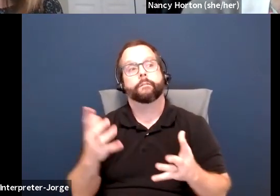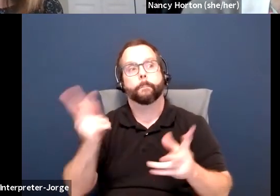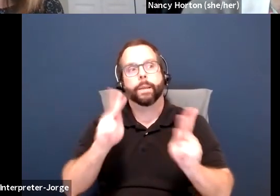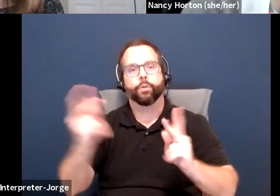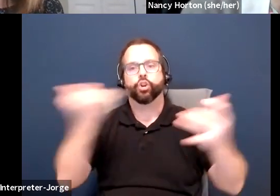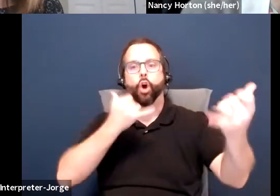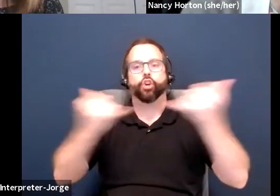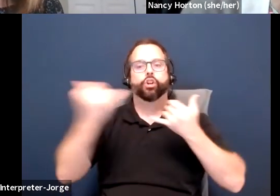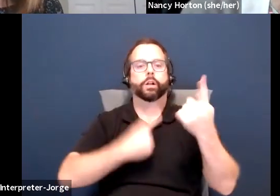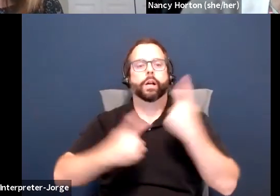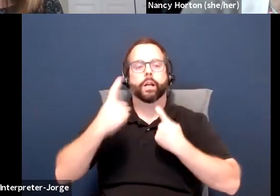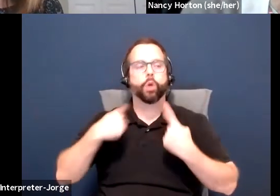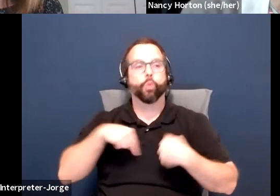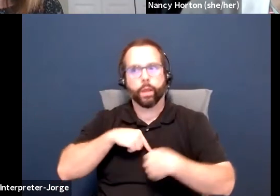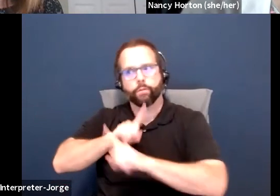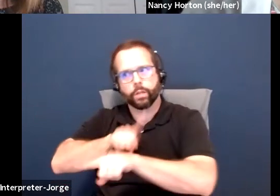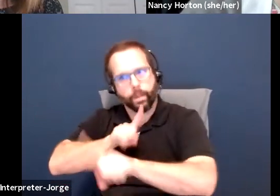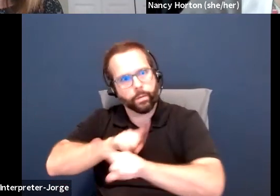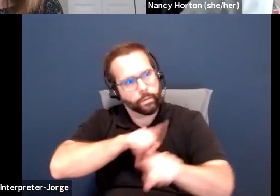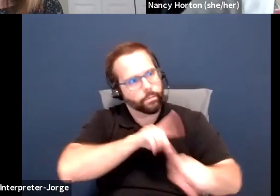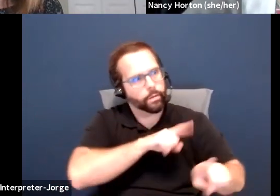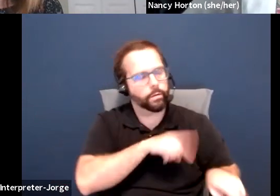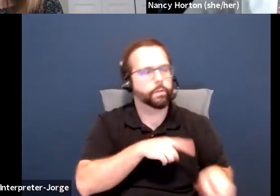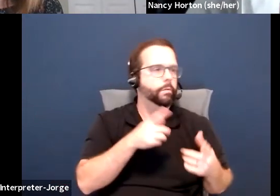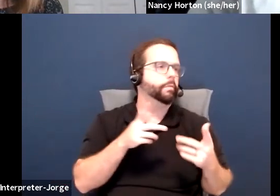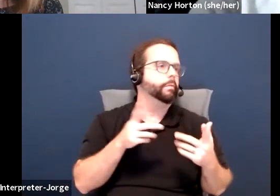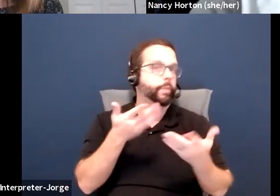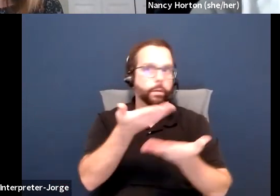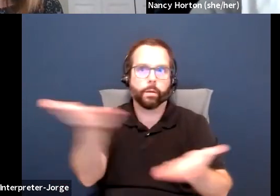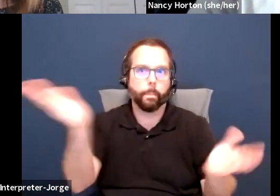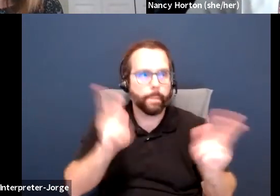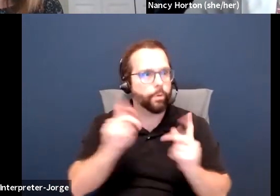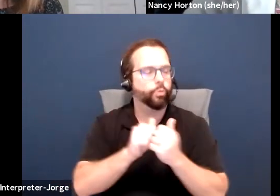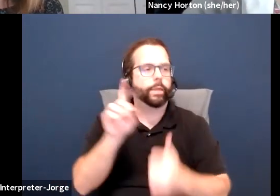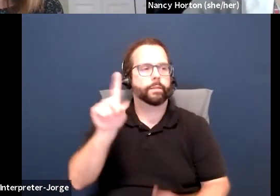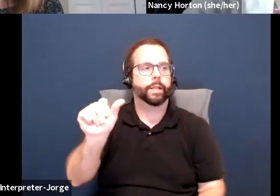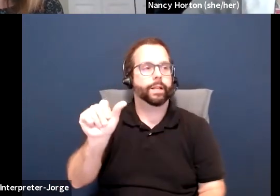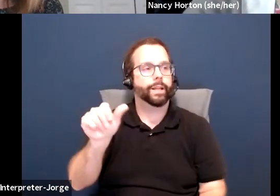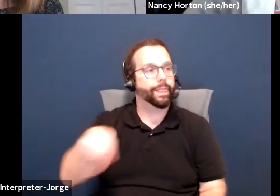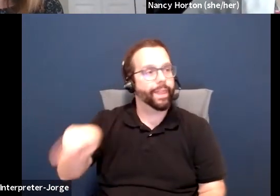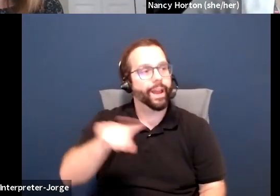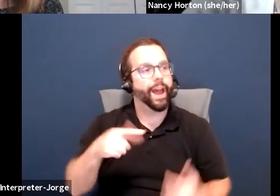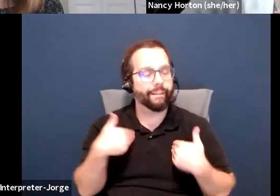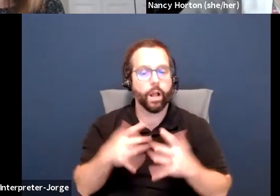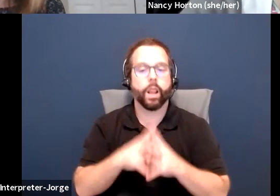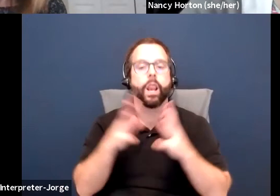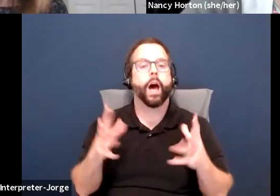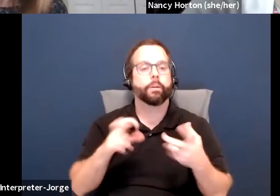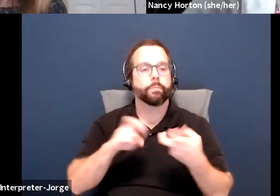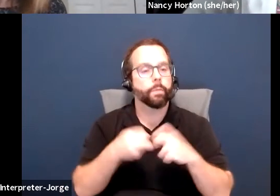getting information to the public. We've really responded to a lot of calls and questions about people, you